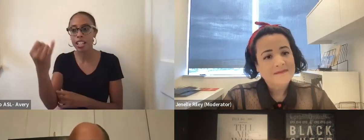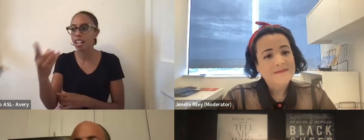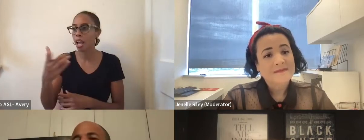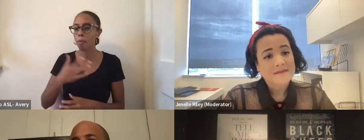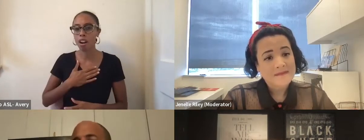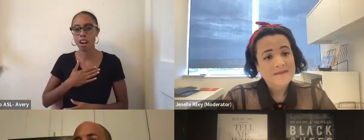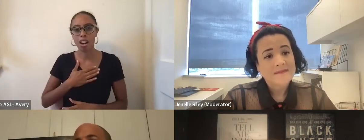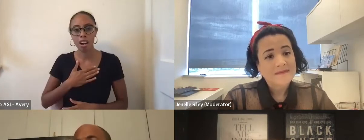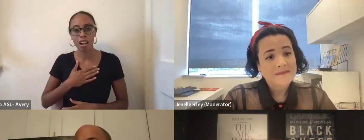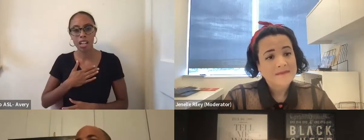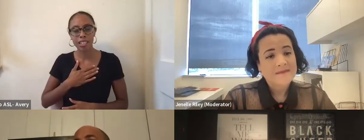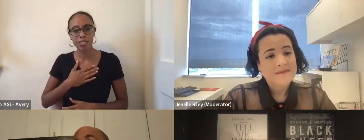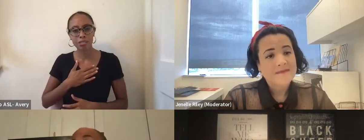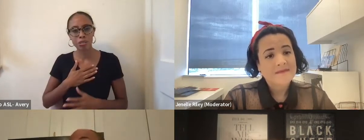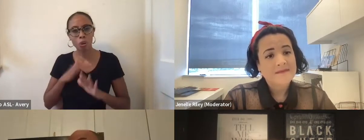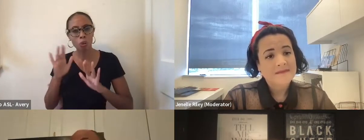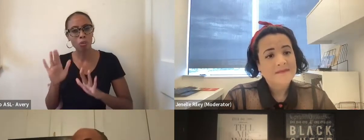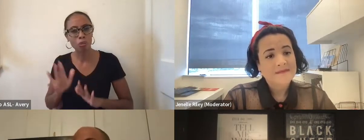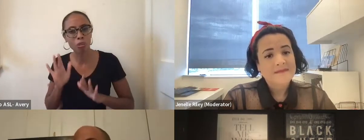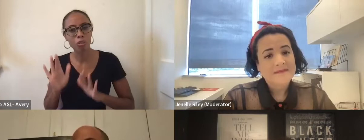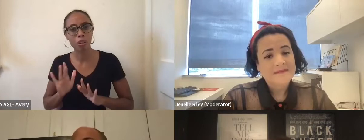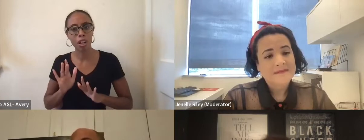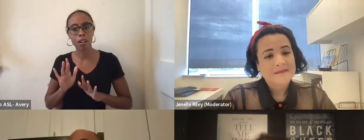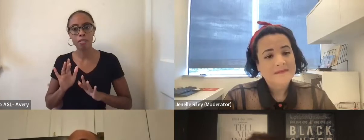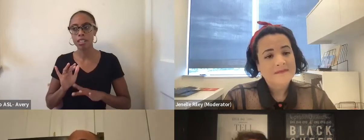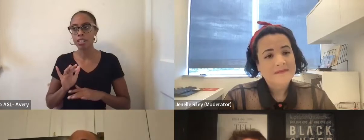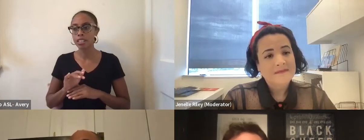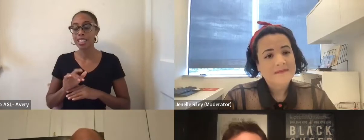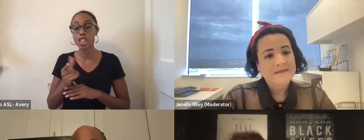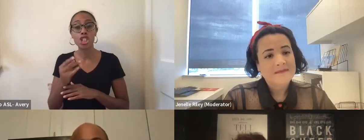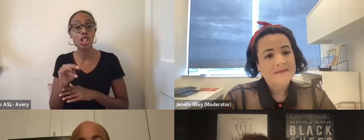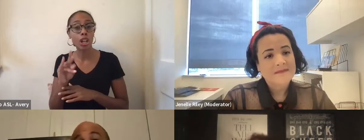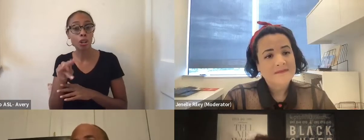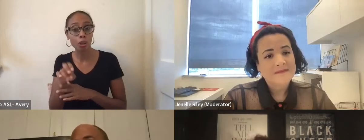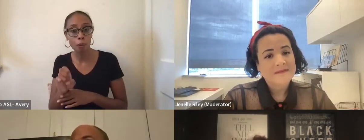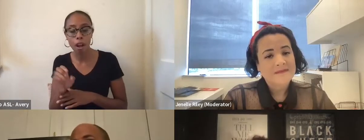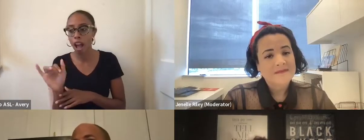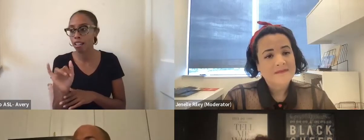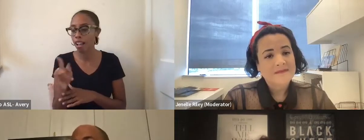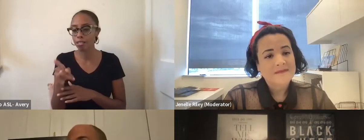If she was someone they knew very well. And I think a lot of people had the same sort of similar